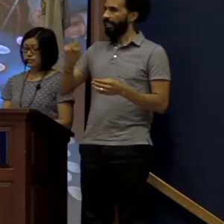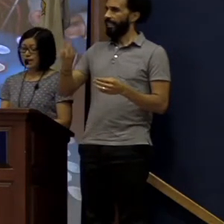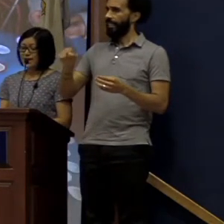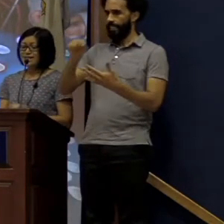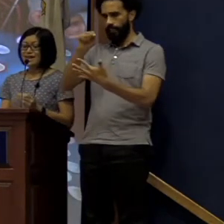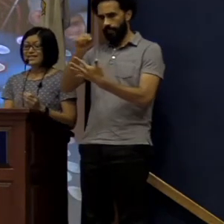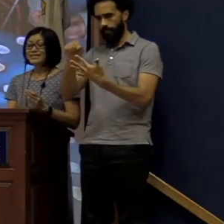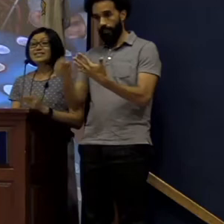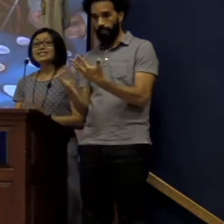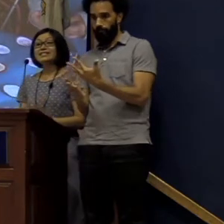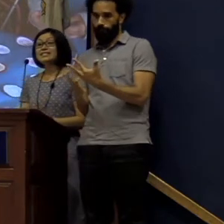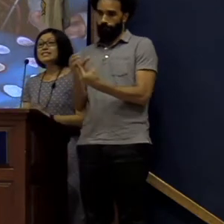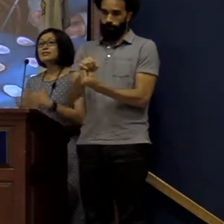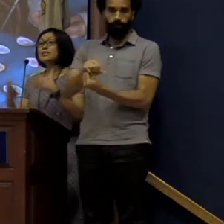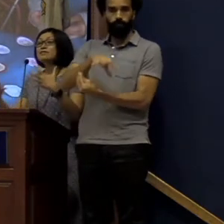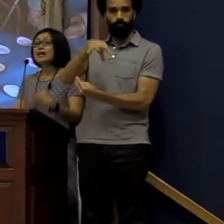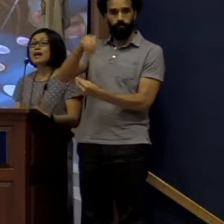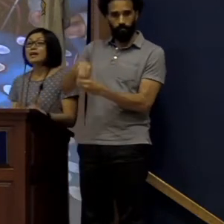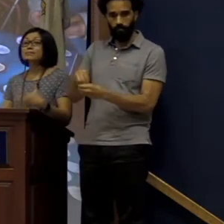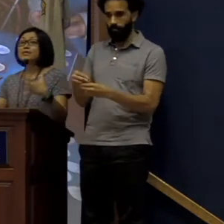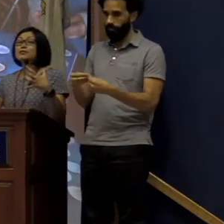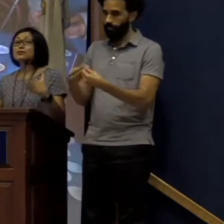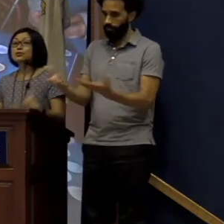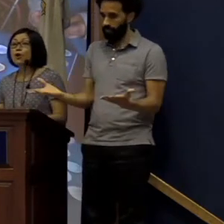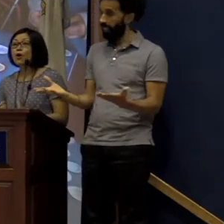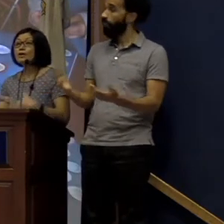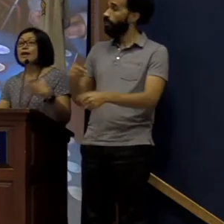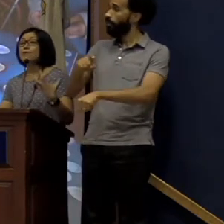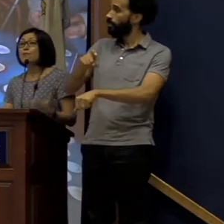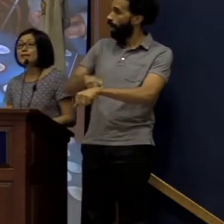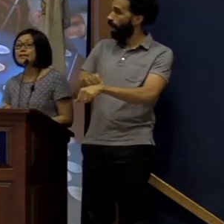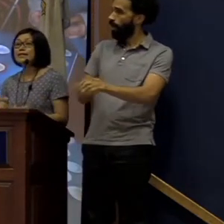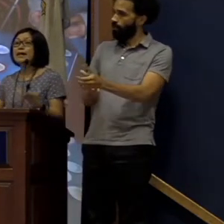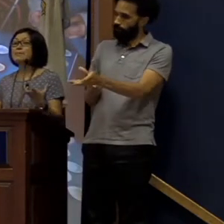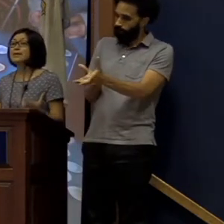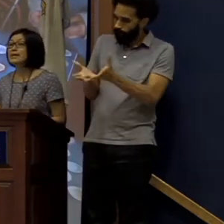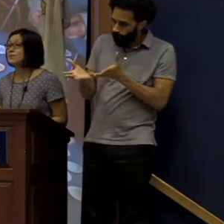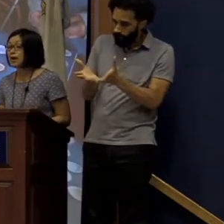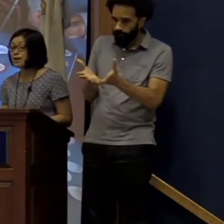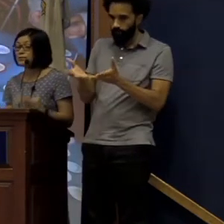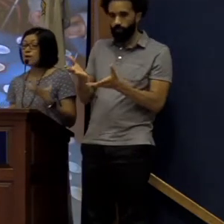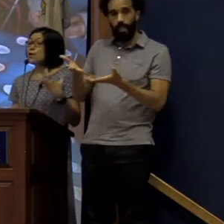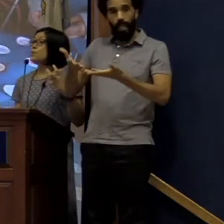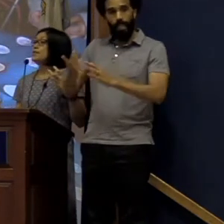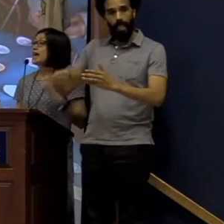There is a necessity to give time to talk and Wonder and play around with art